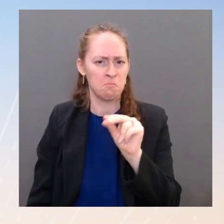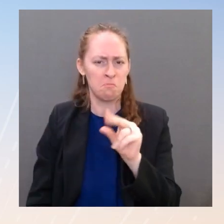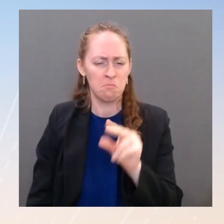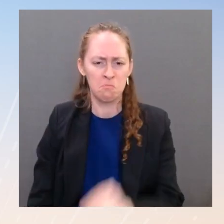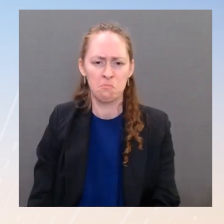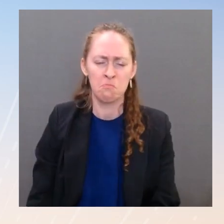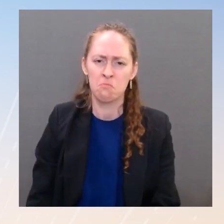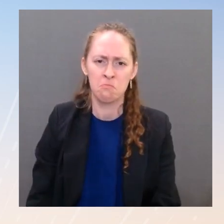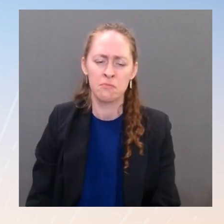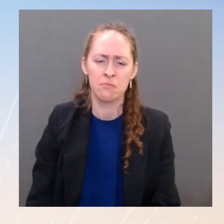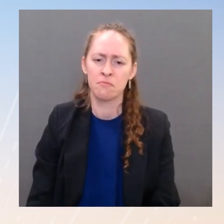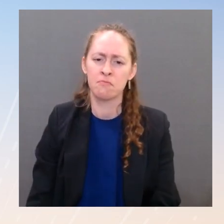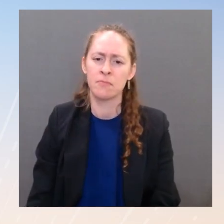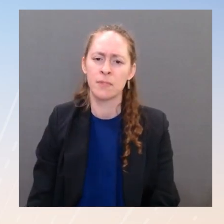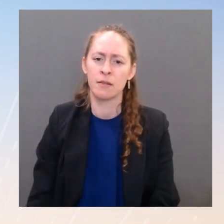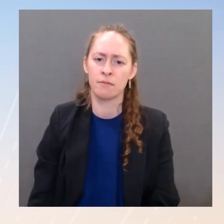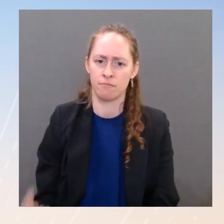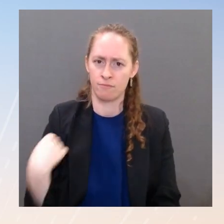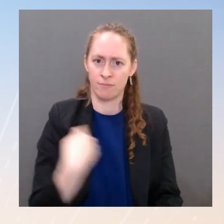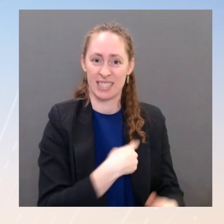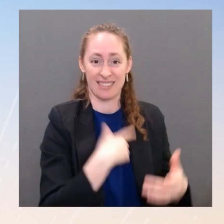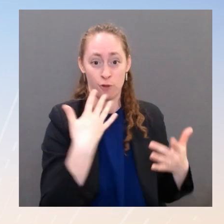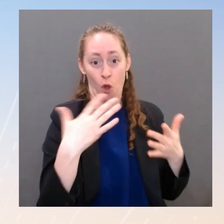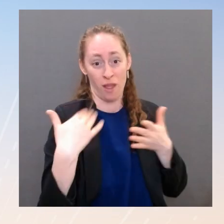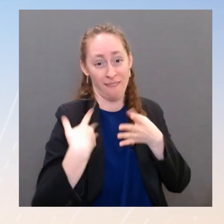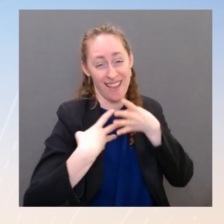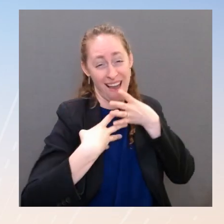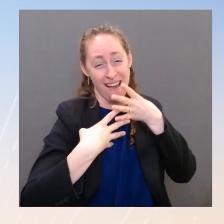move forward on in some cases -- police reform, as an example.